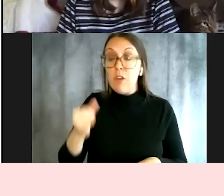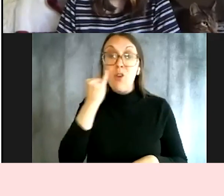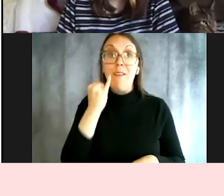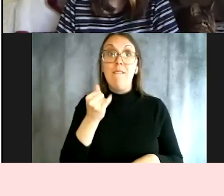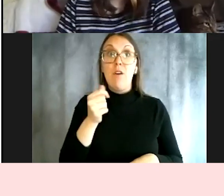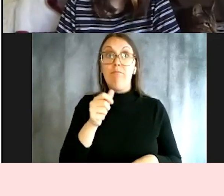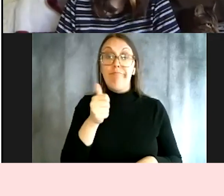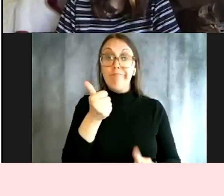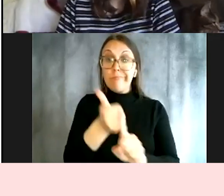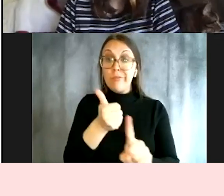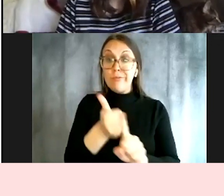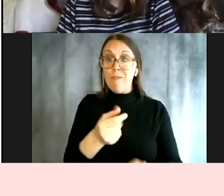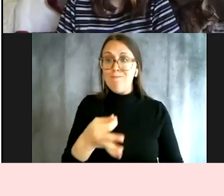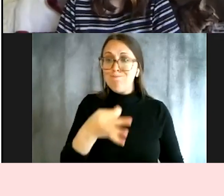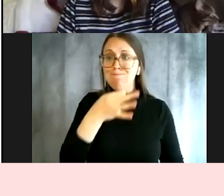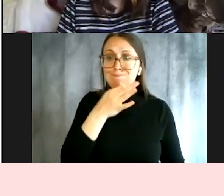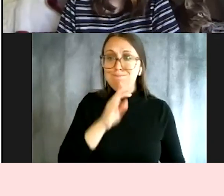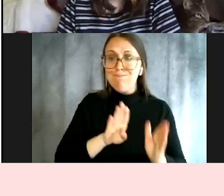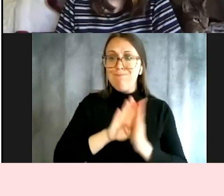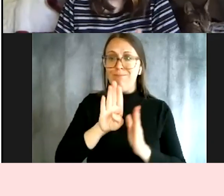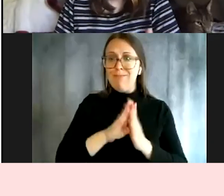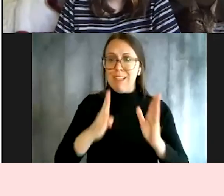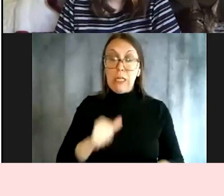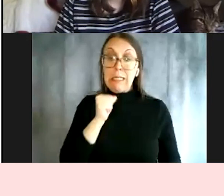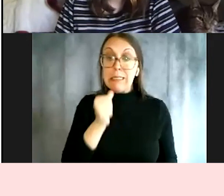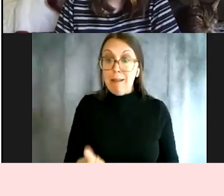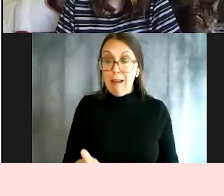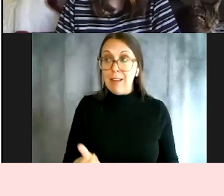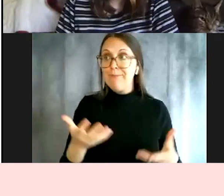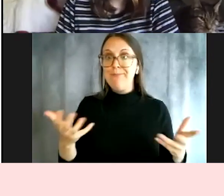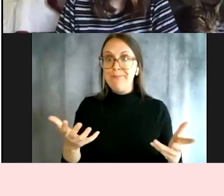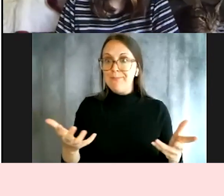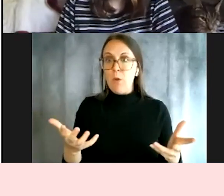you don't actually know what is going to make sense on the development side,